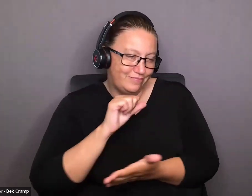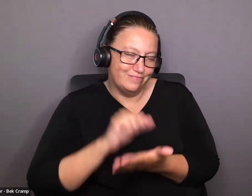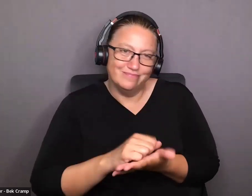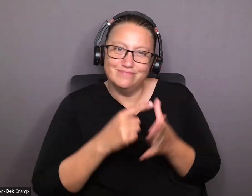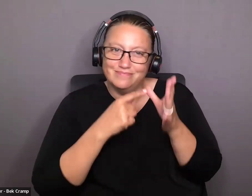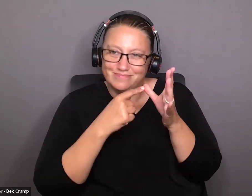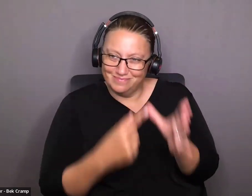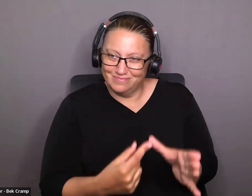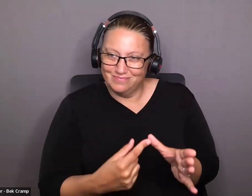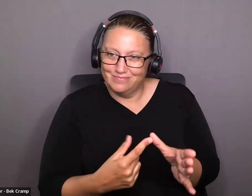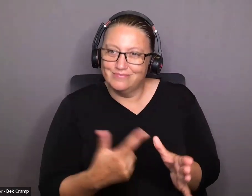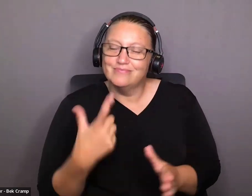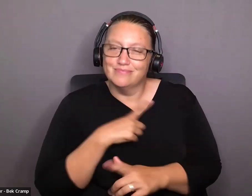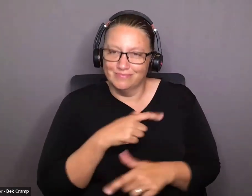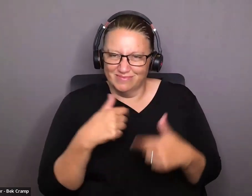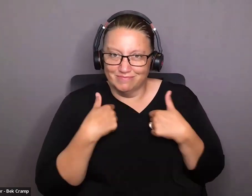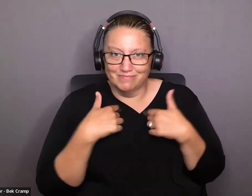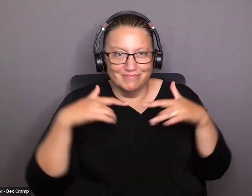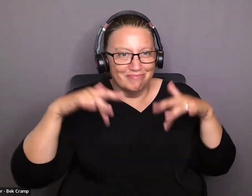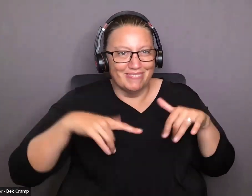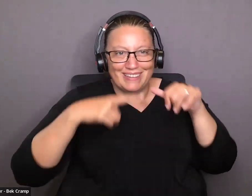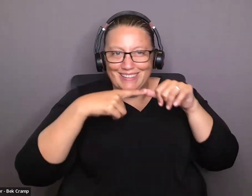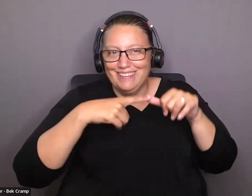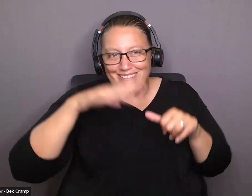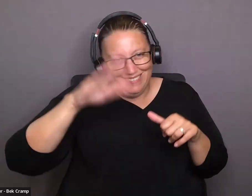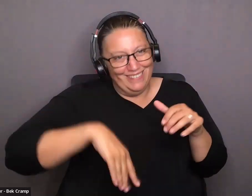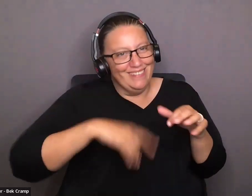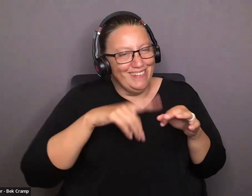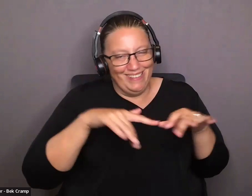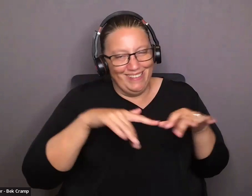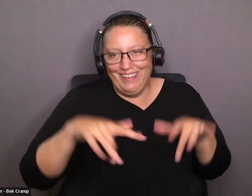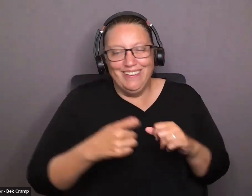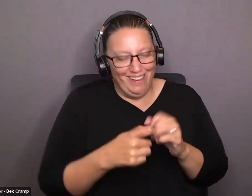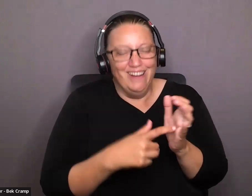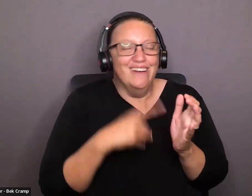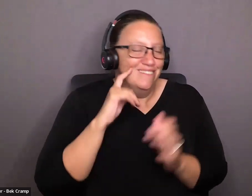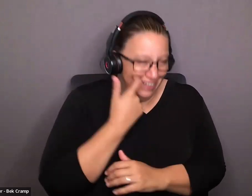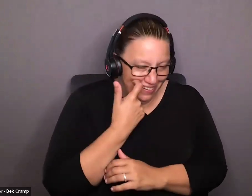So that is why we haven't been able to get to all of them. But we will be doing so.